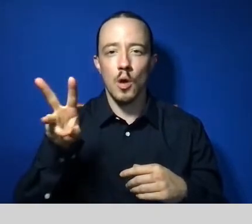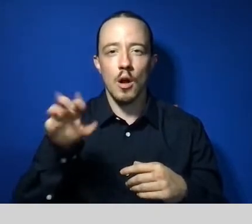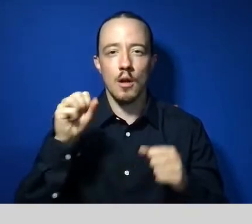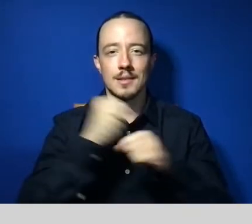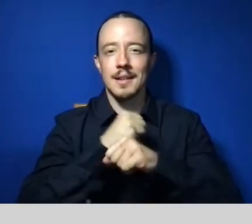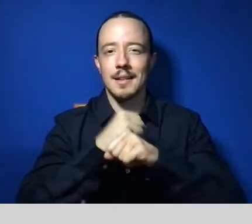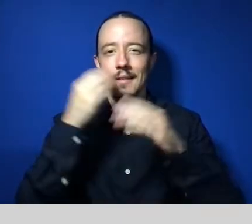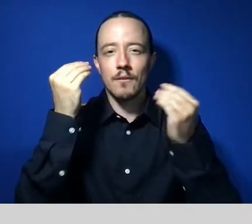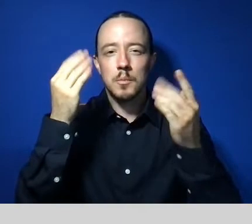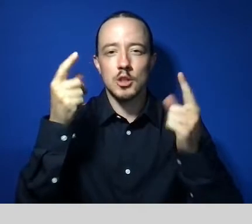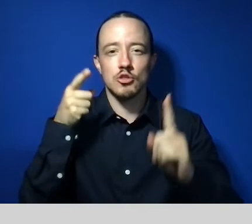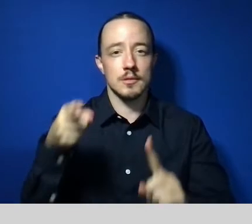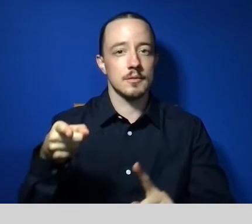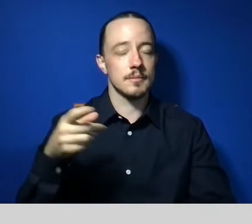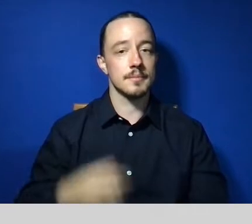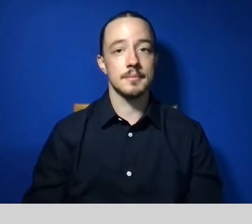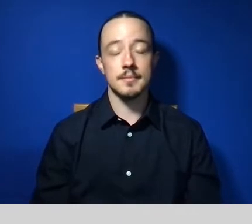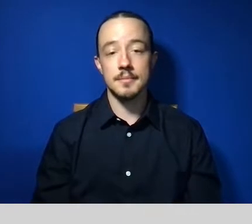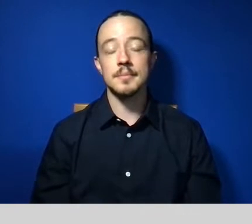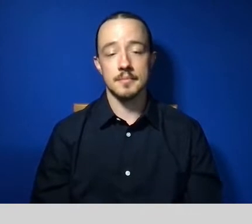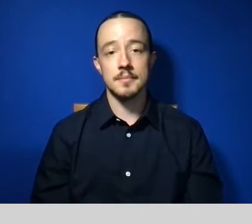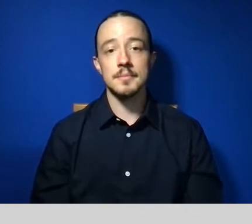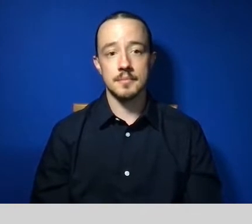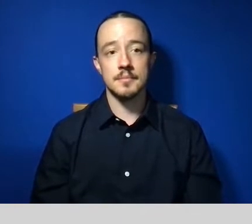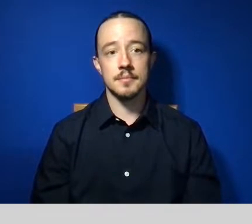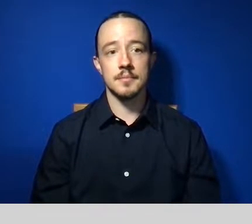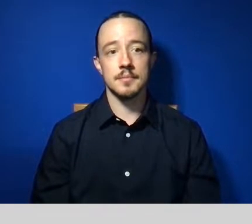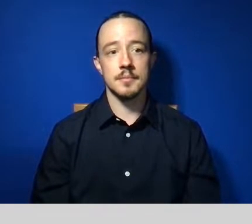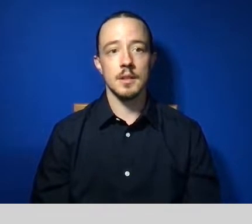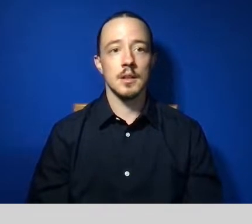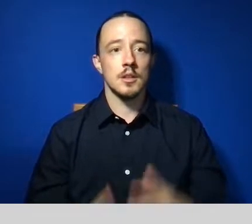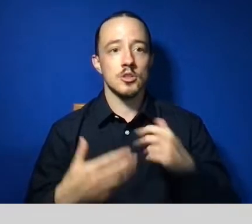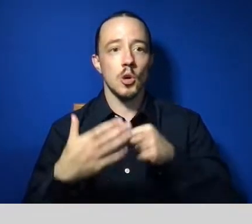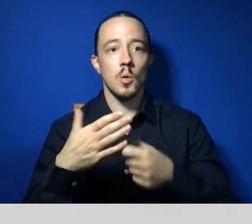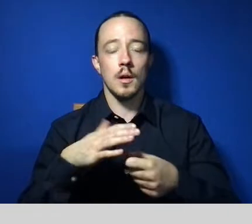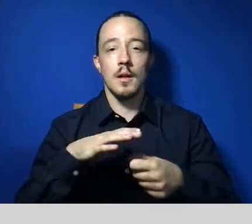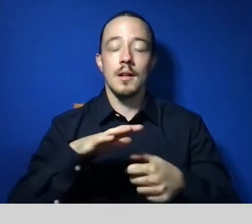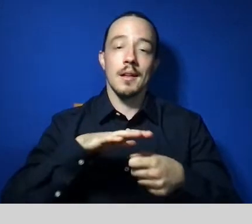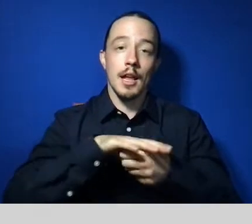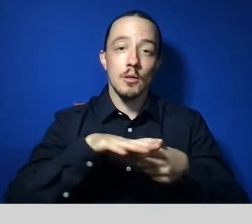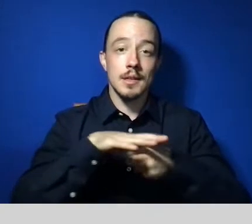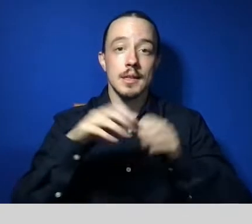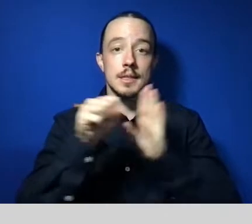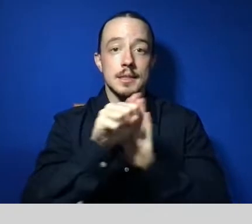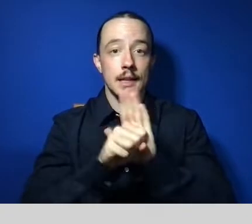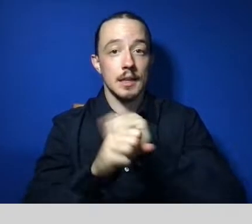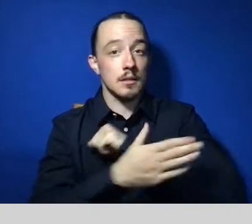looks like, the very raw data set, it is, province, state, country, region, by day,